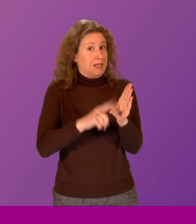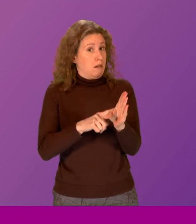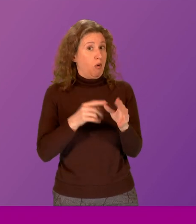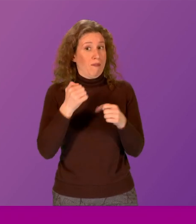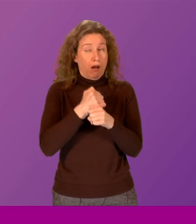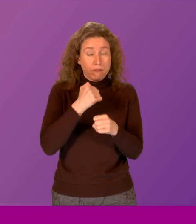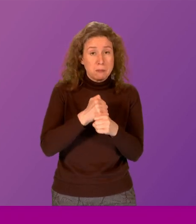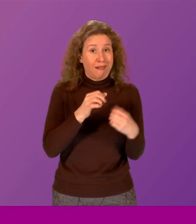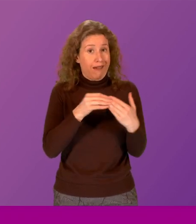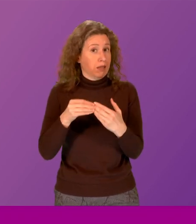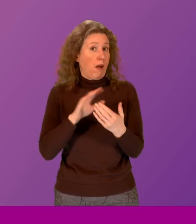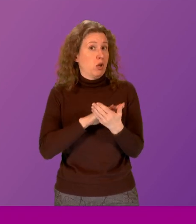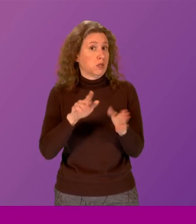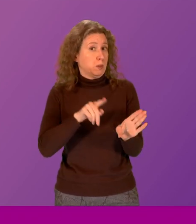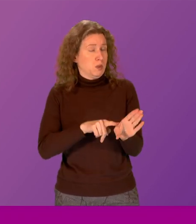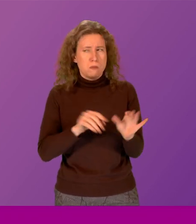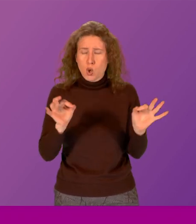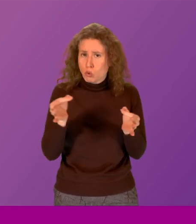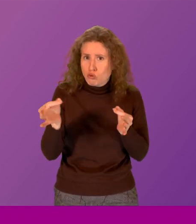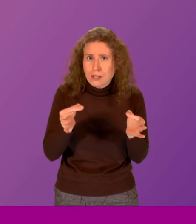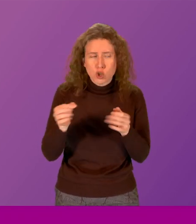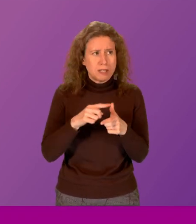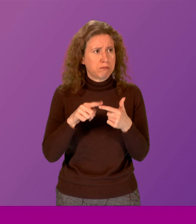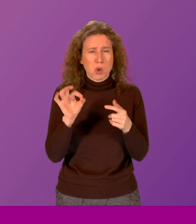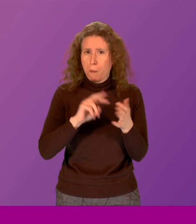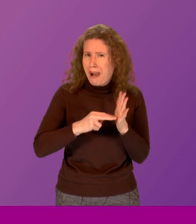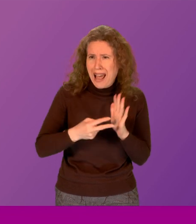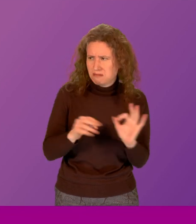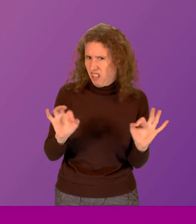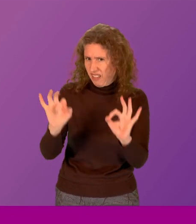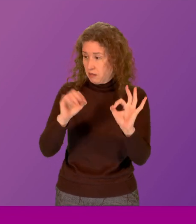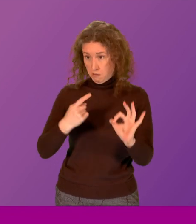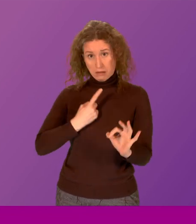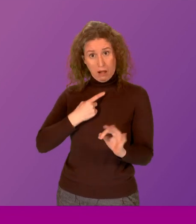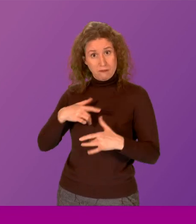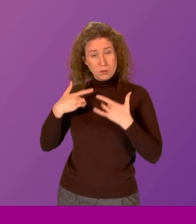no strategy and no plan. Those are not my words but those of many people in his own party and